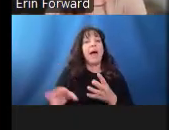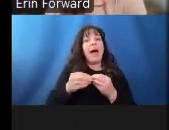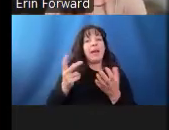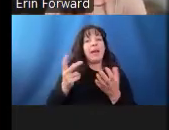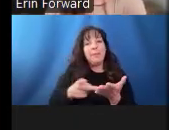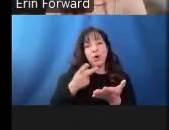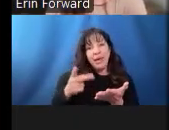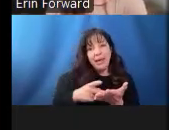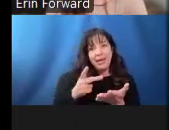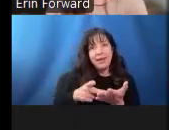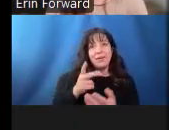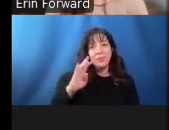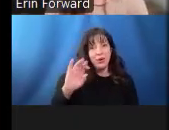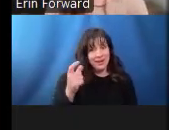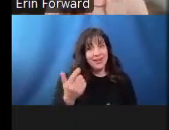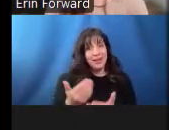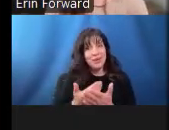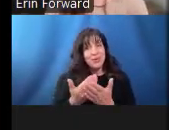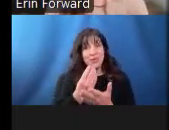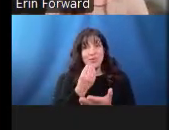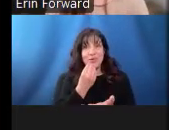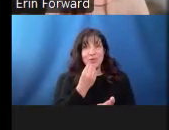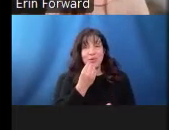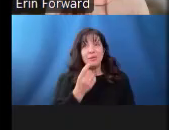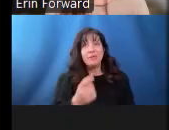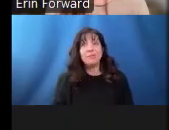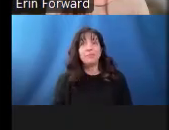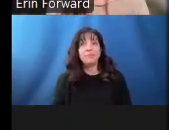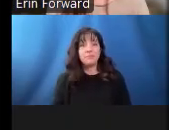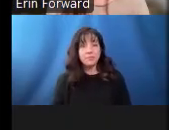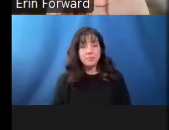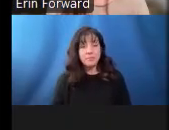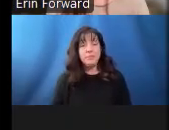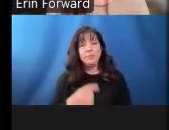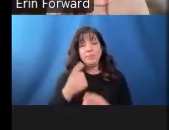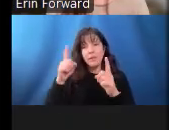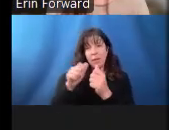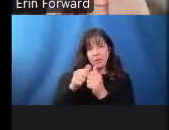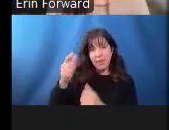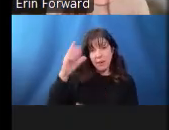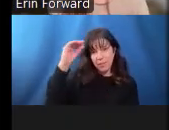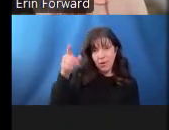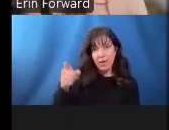which was a new food. And so what happened was, for a lot of